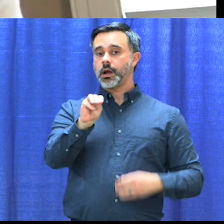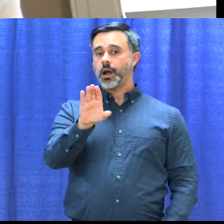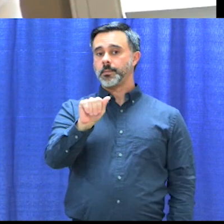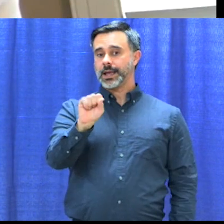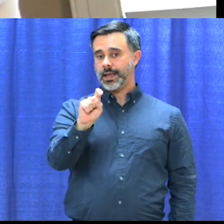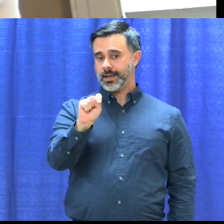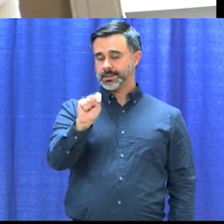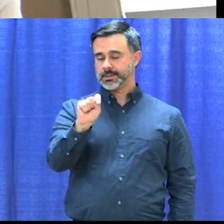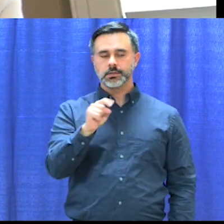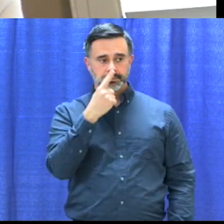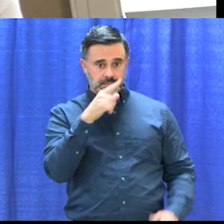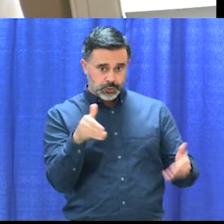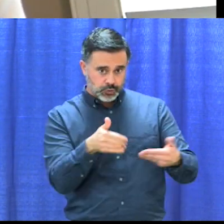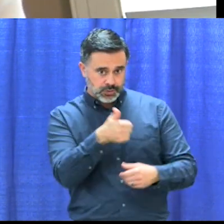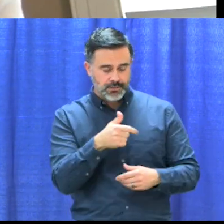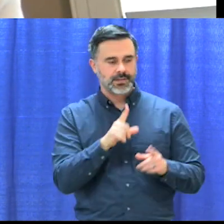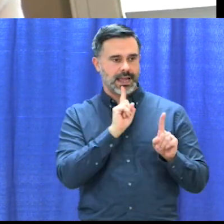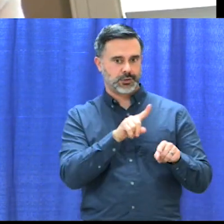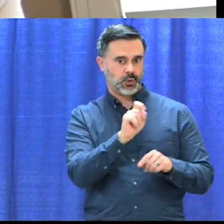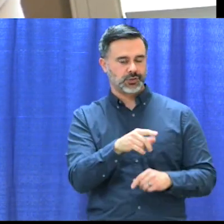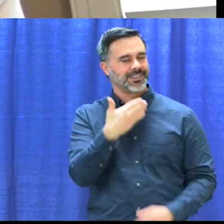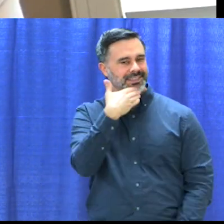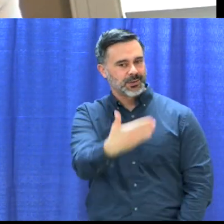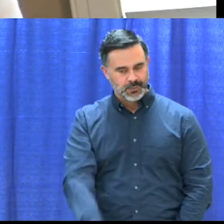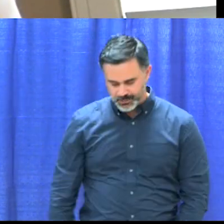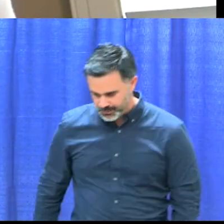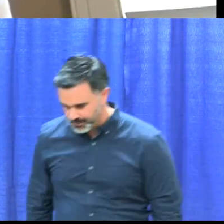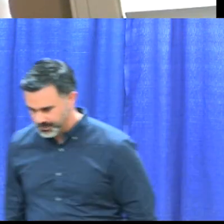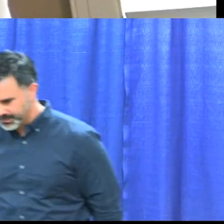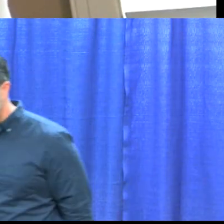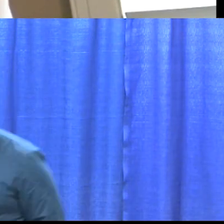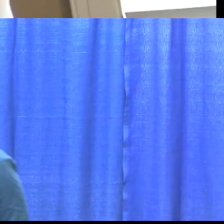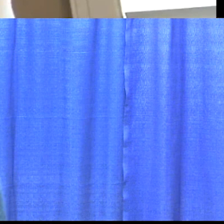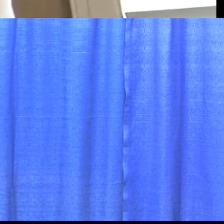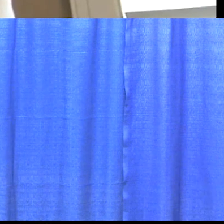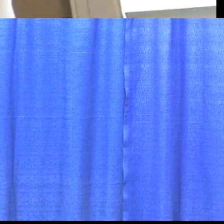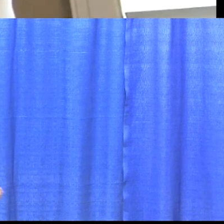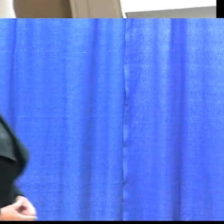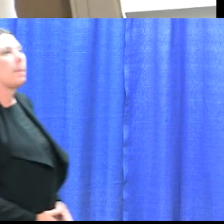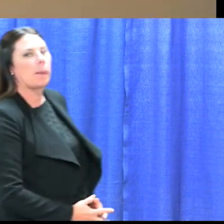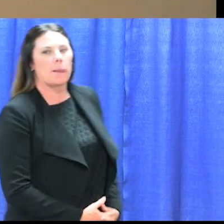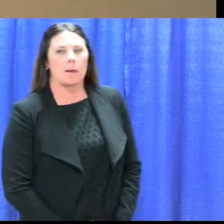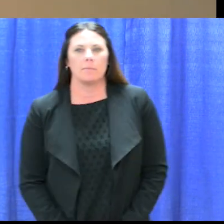If you can introduce yourself and answer the questions that'd be fantastic. [Comcast’s Karima Zedan speaking] Good afternoon everyone.